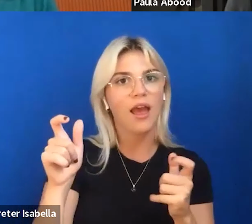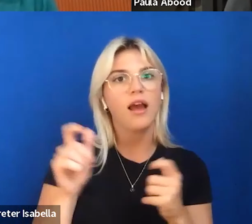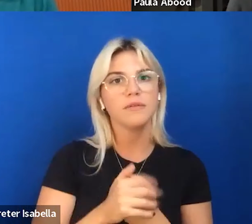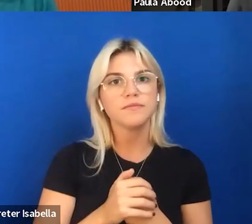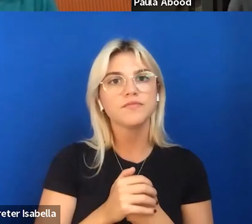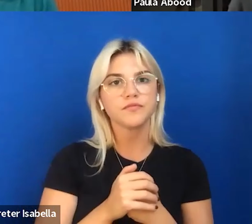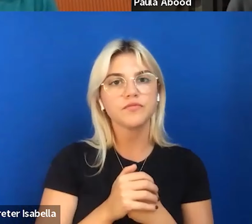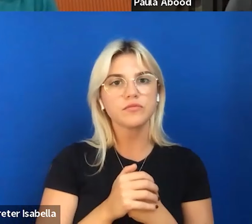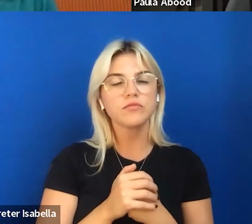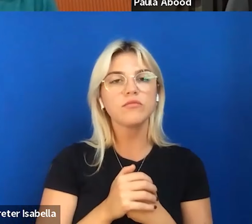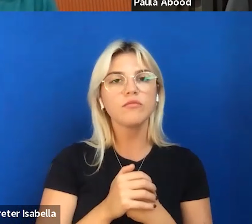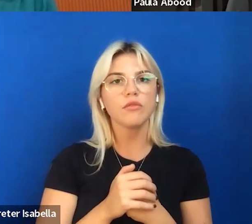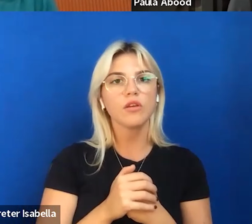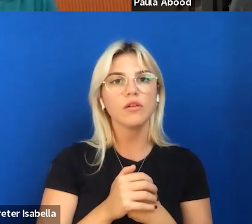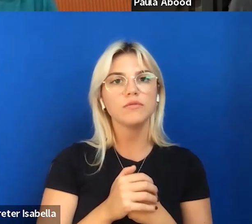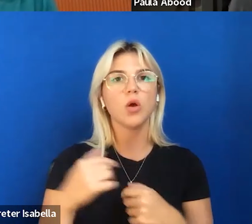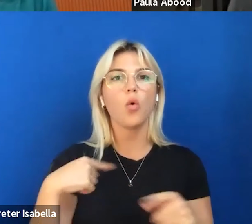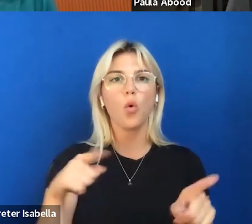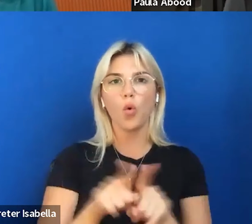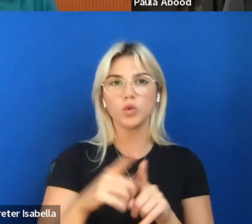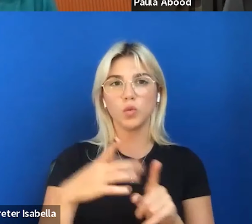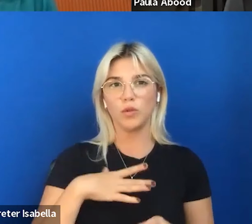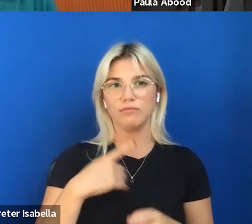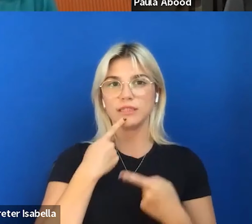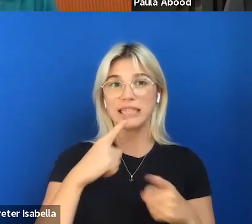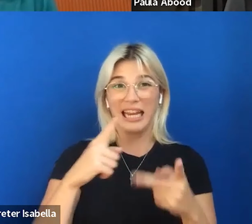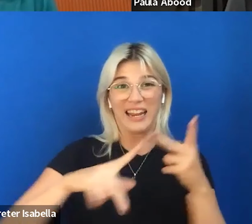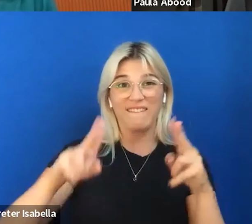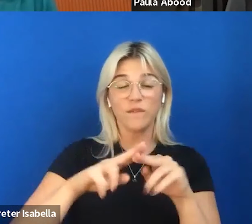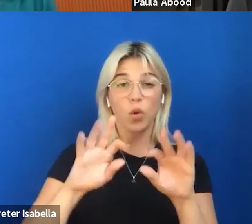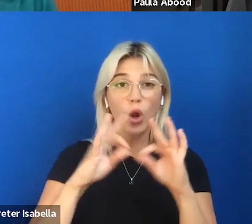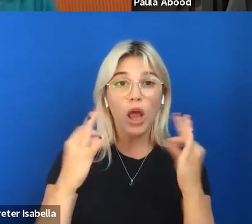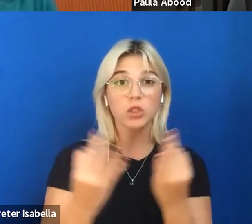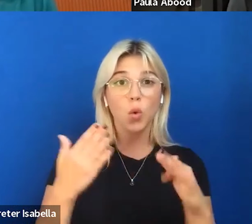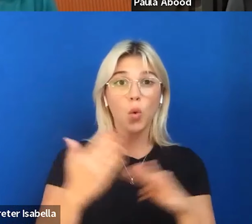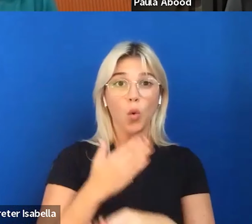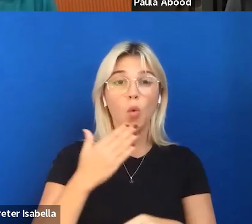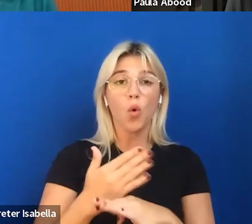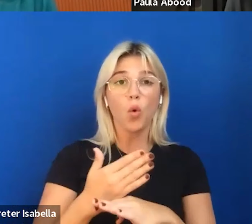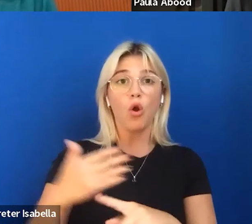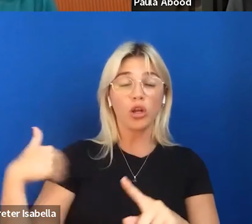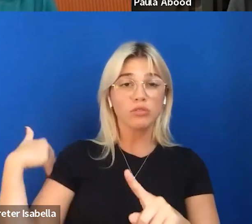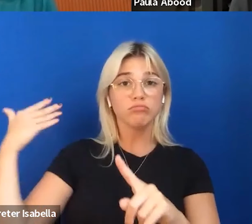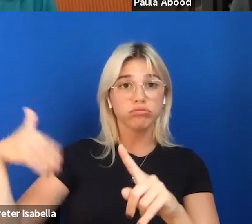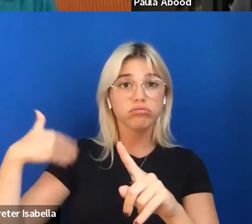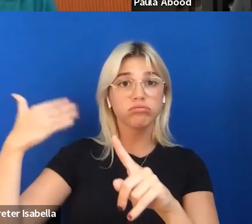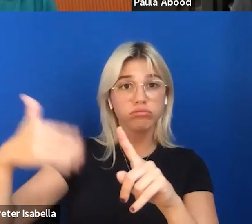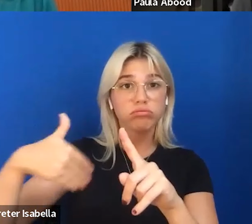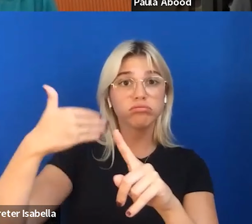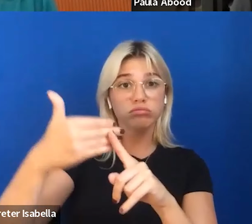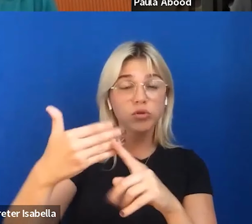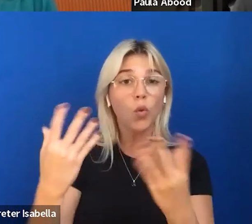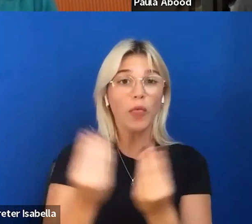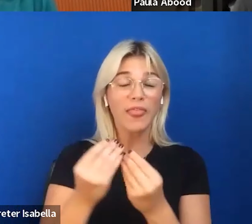I also wanna mention if an organisation has been working over a period of time with a community or is embedded in community,